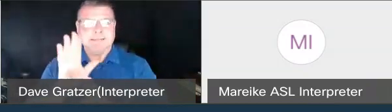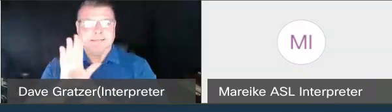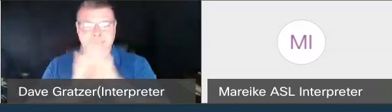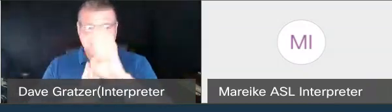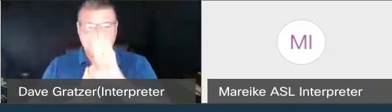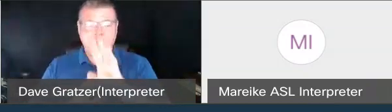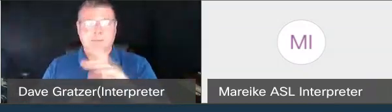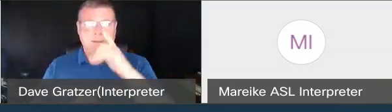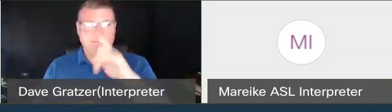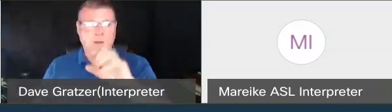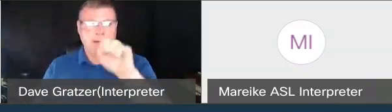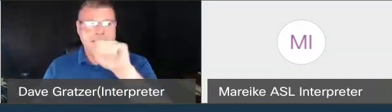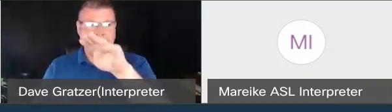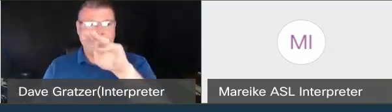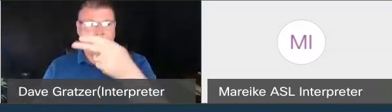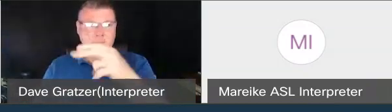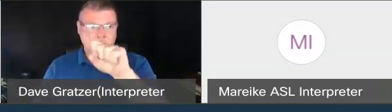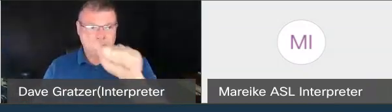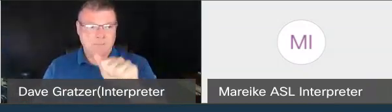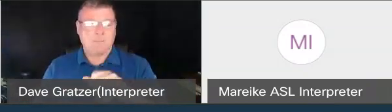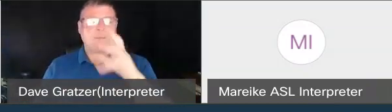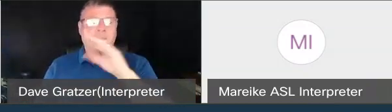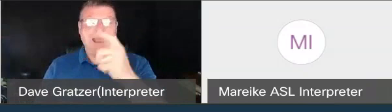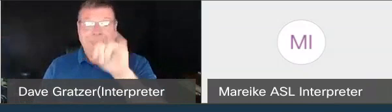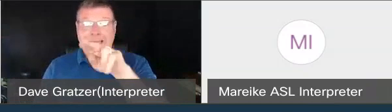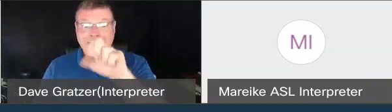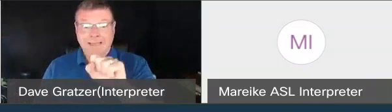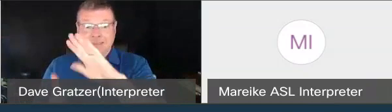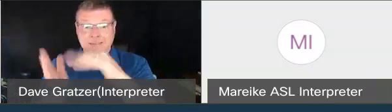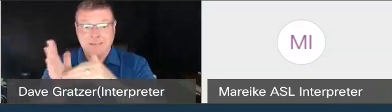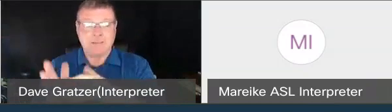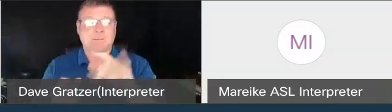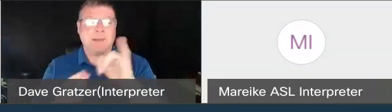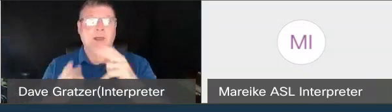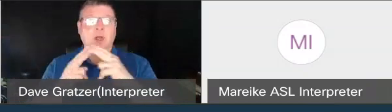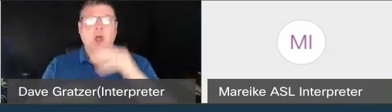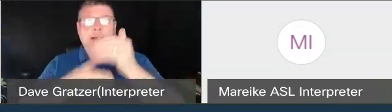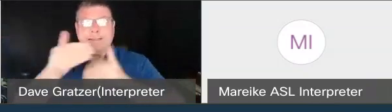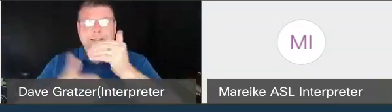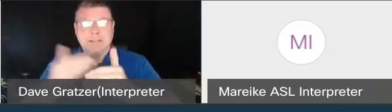uh, of SAMHSA and the GAINS Center in particular and it's called the Sequential Intercept Model.